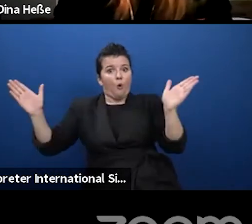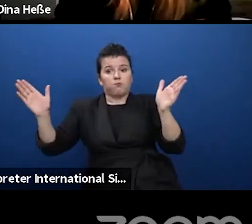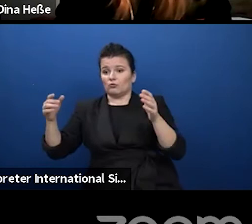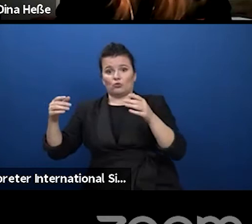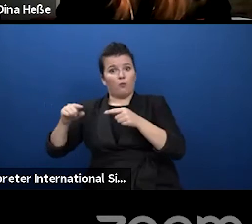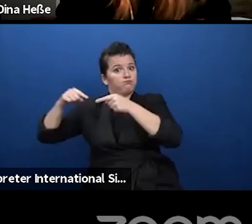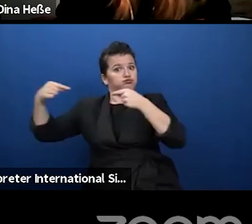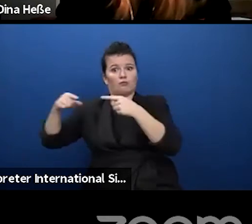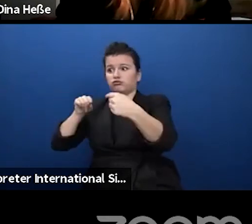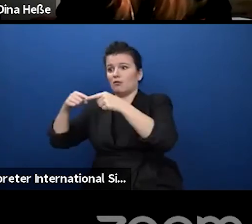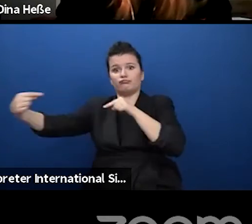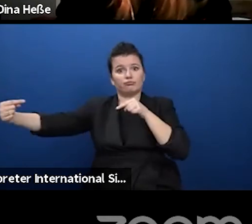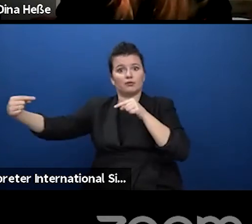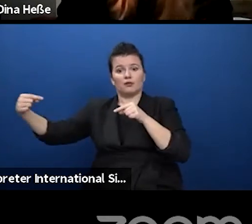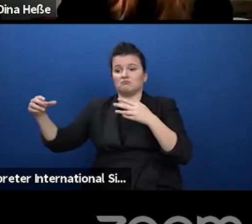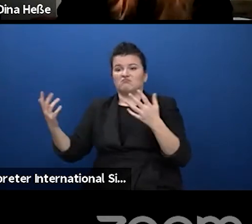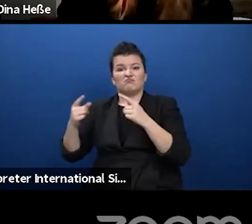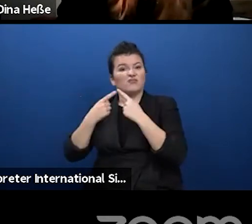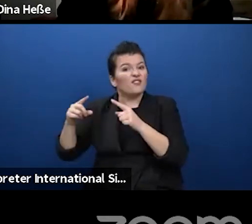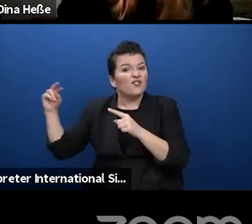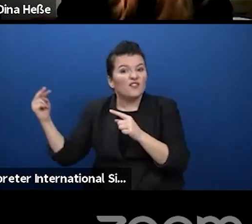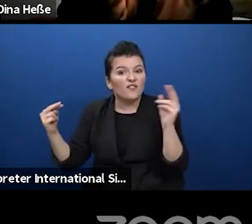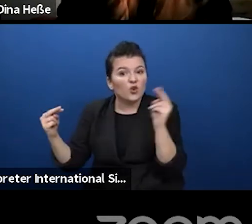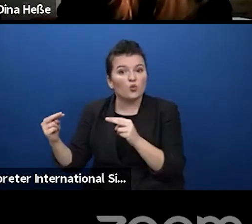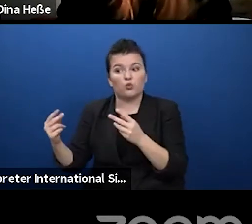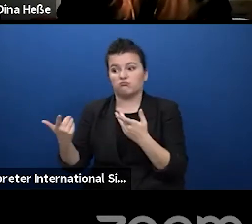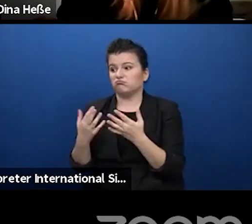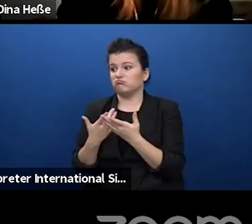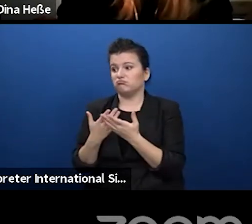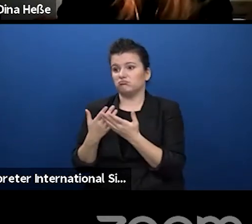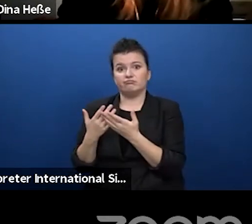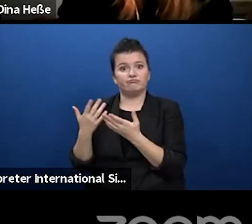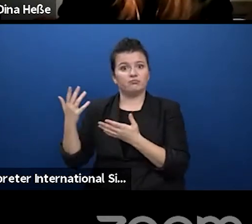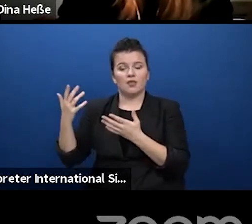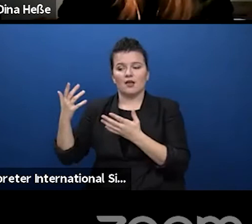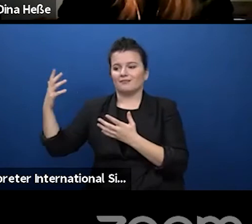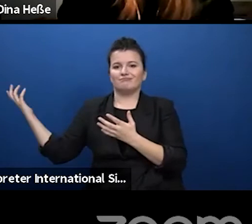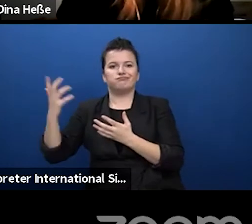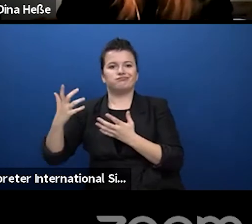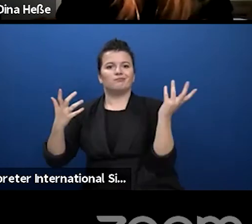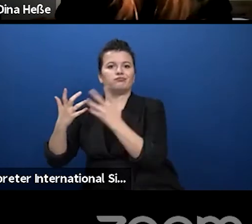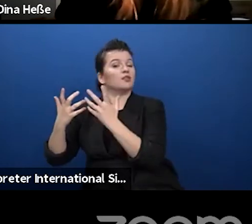to different points of view to you know to holding these differences in the work itself.